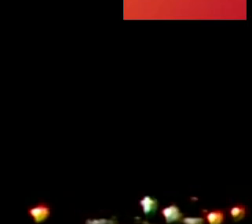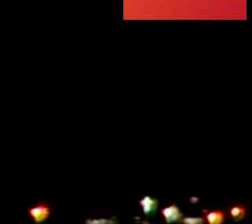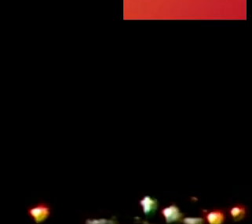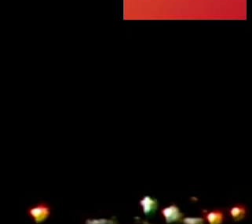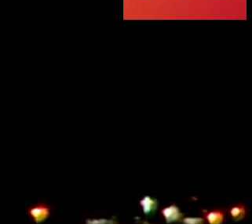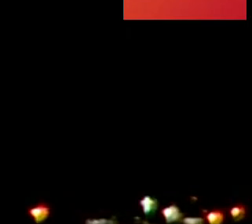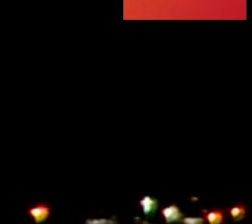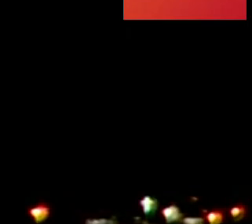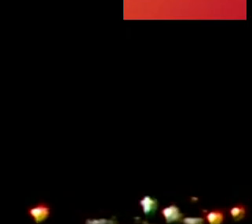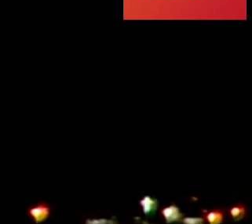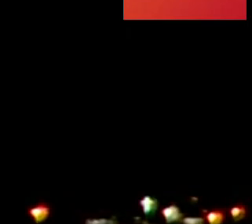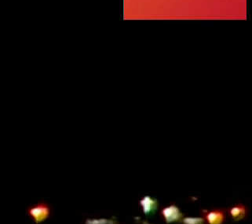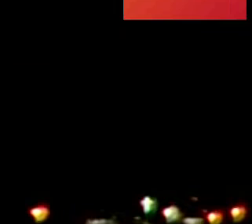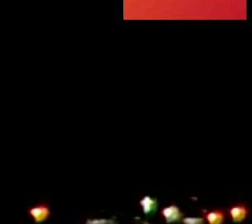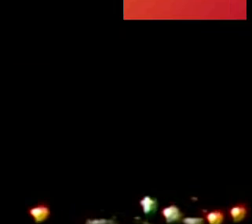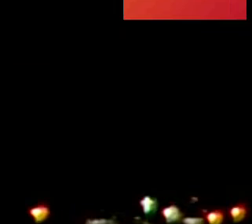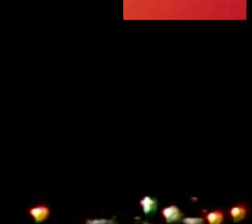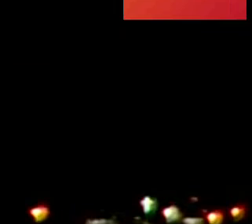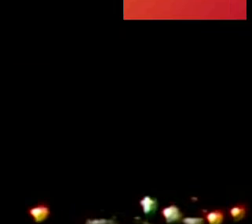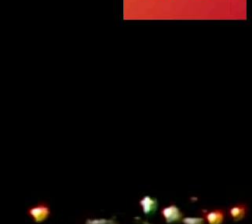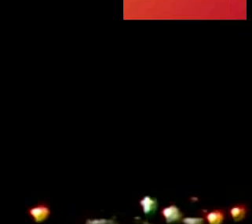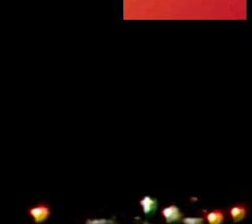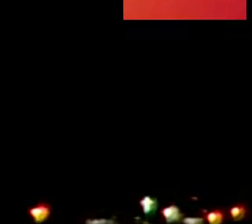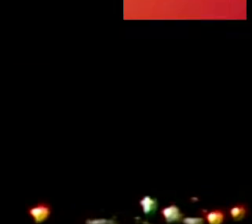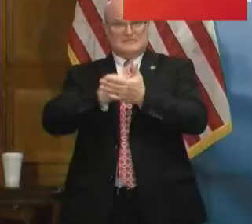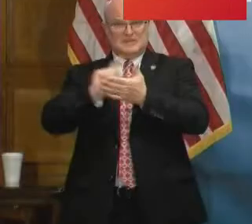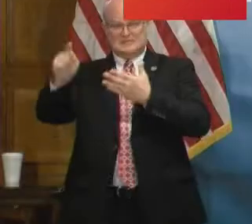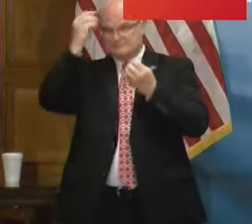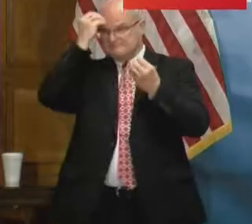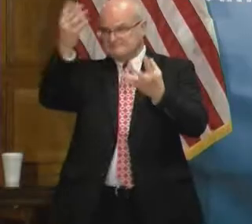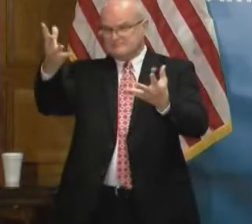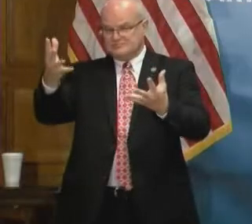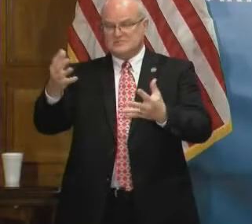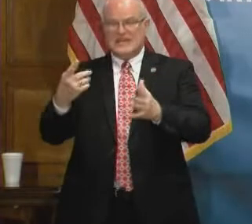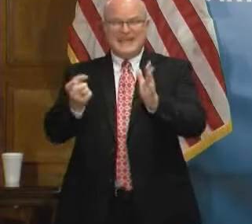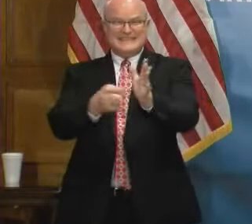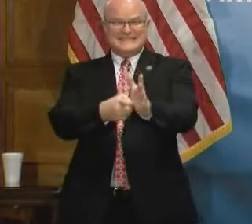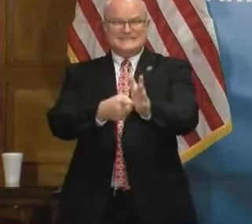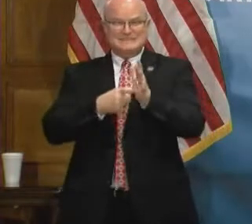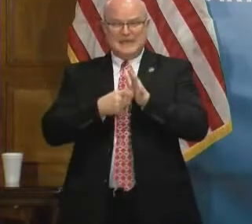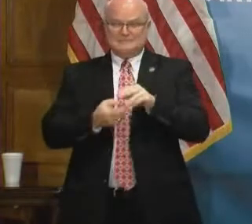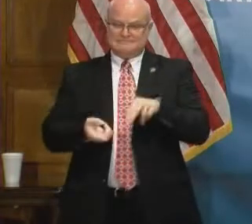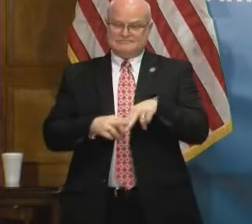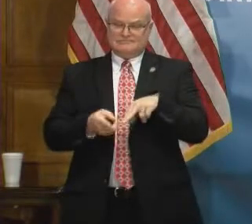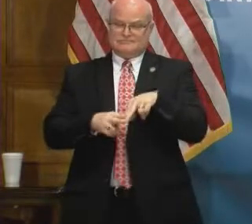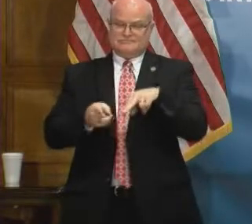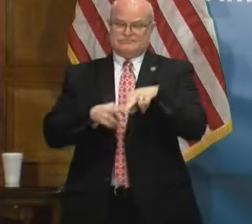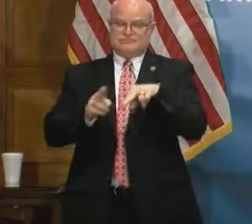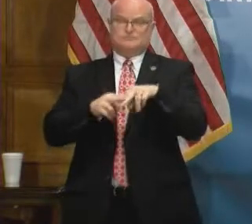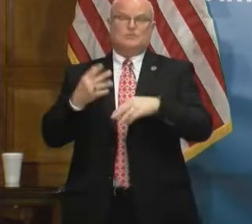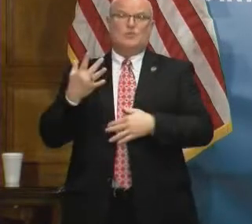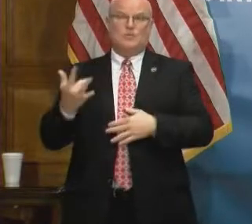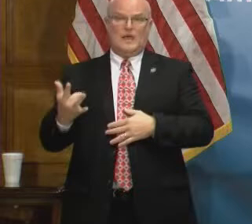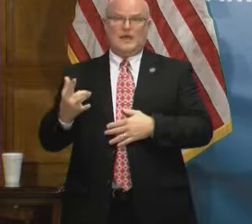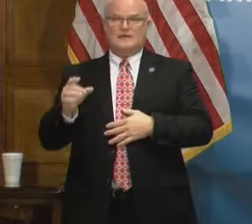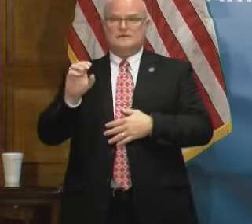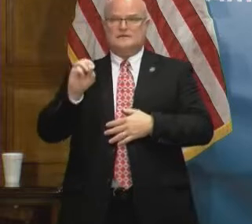in school ahead of holiday travel. Clearly the demand has increased because of Omicron, because the